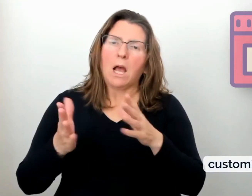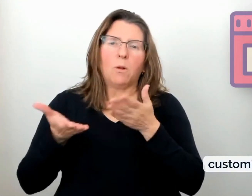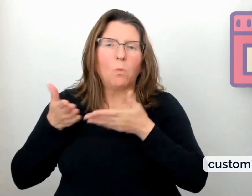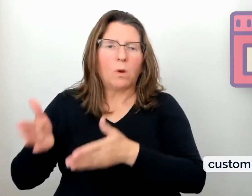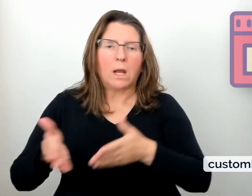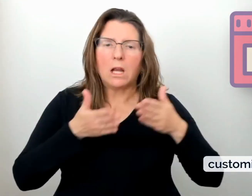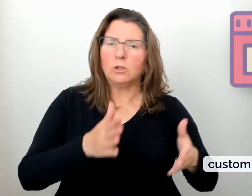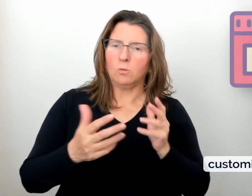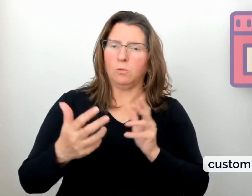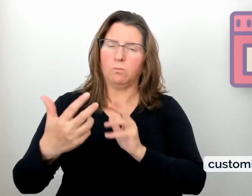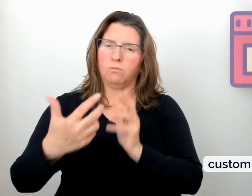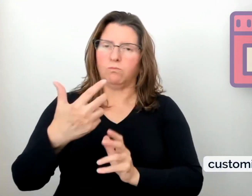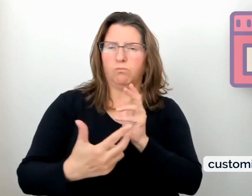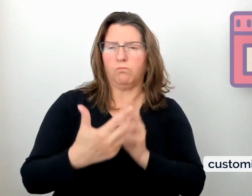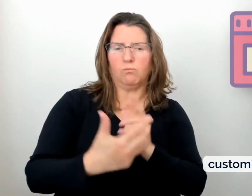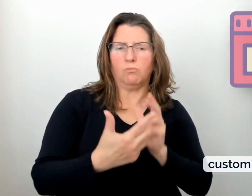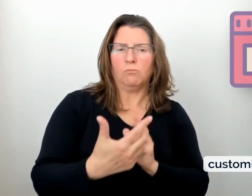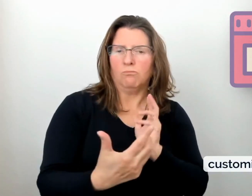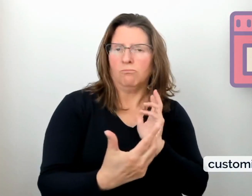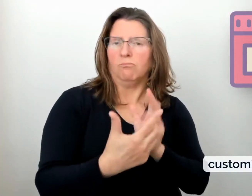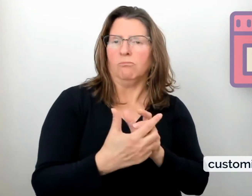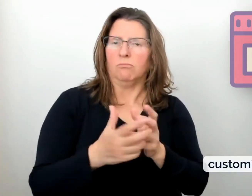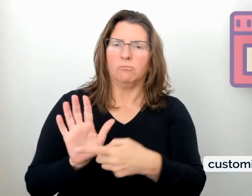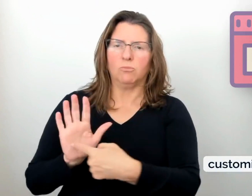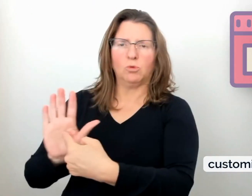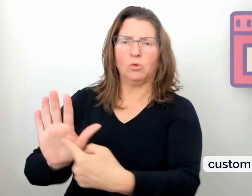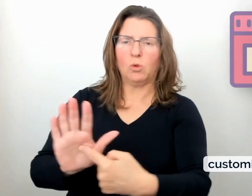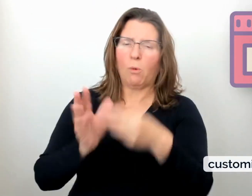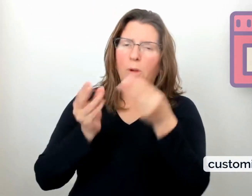Offer ways of customizing the display of information.